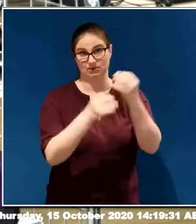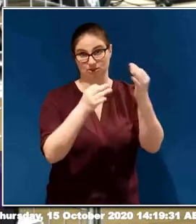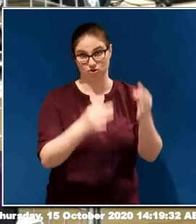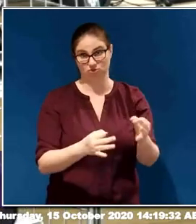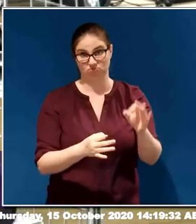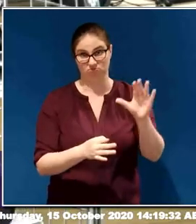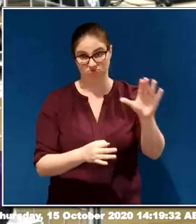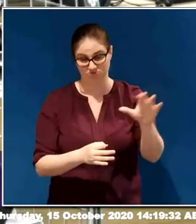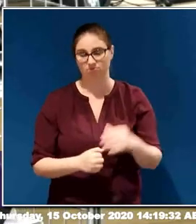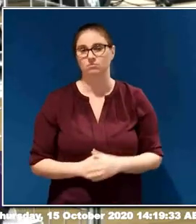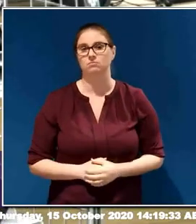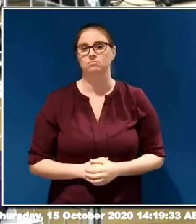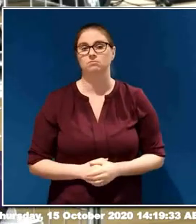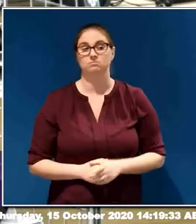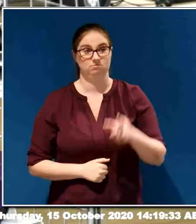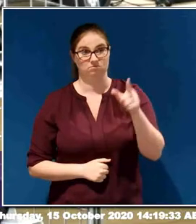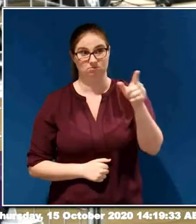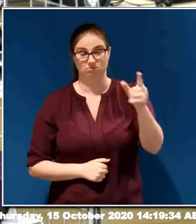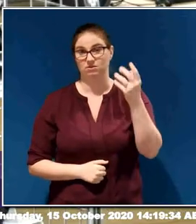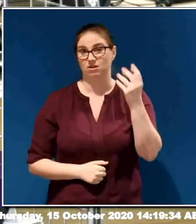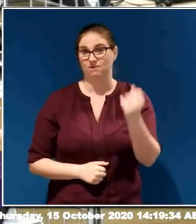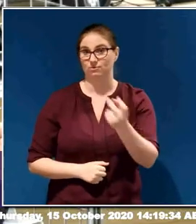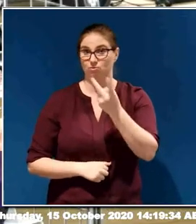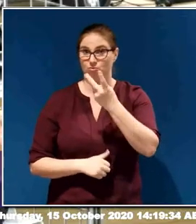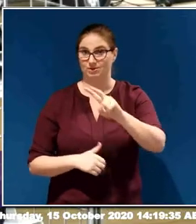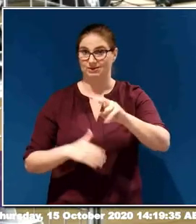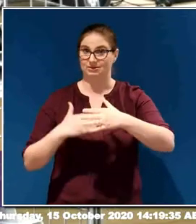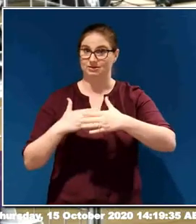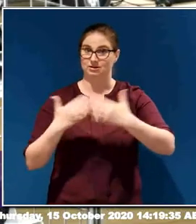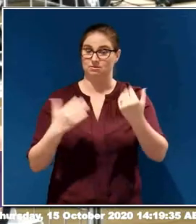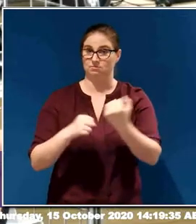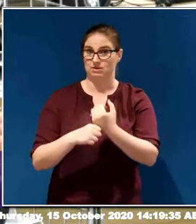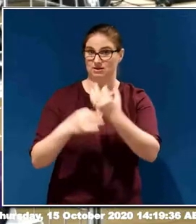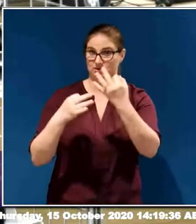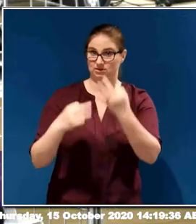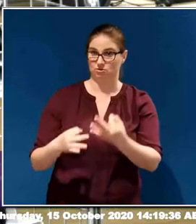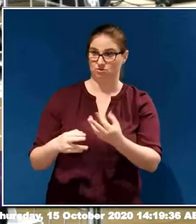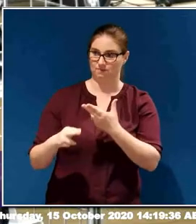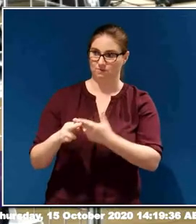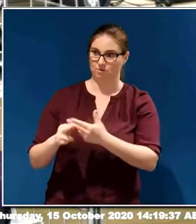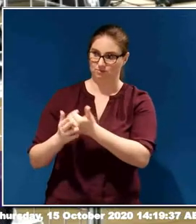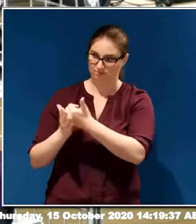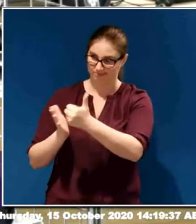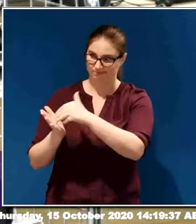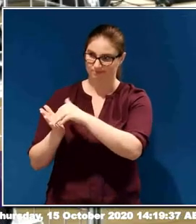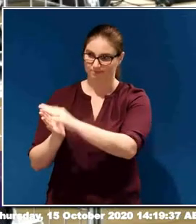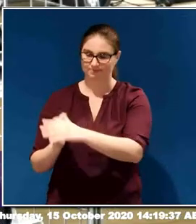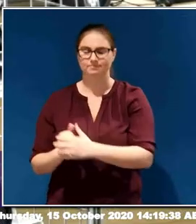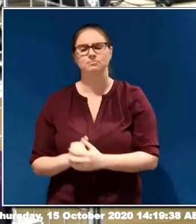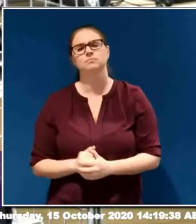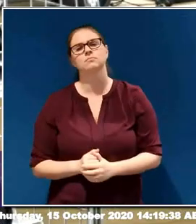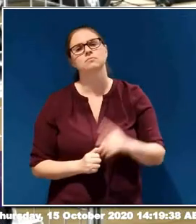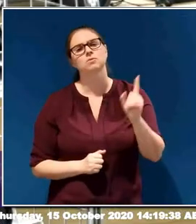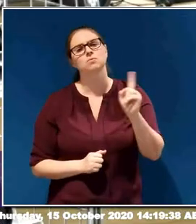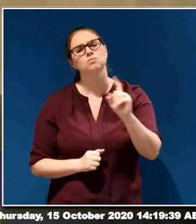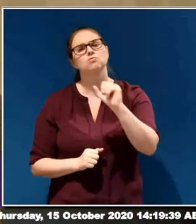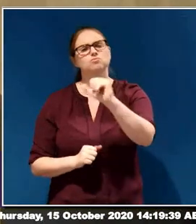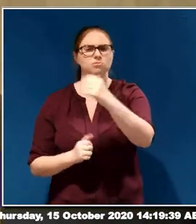Yes. What was your experience as to how much of that time had ordinarily run before you'd get a decision from the principal?